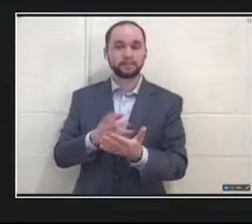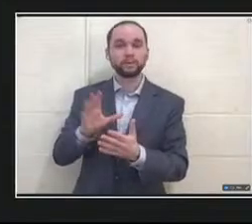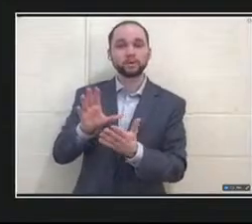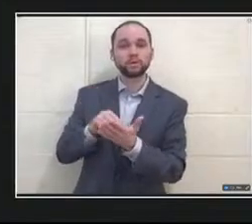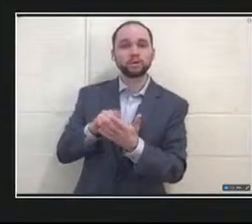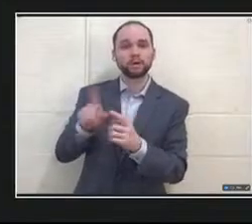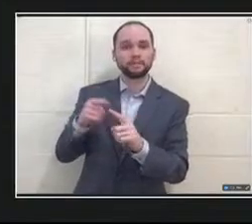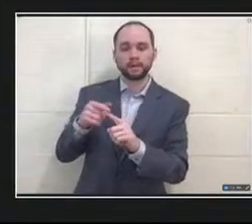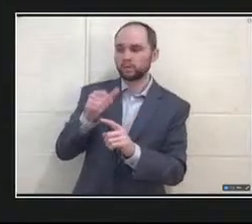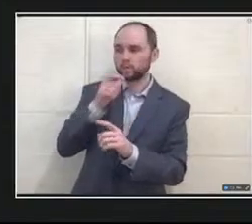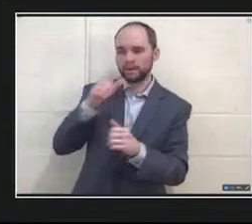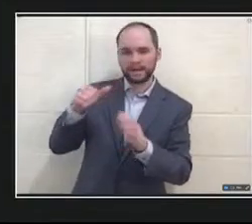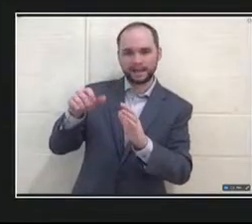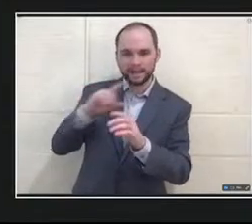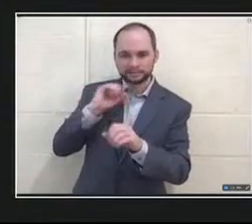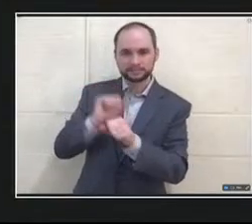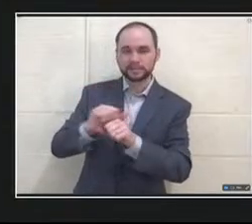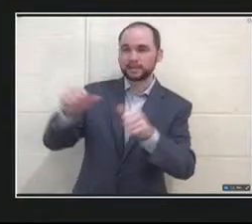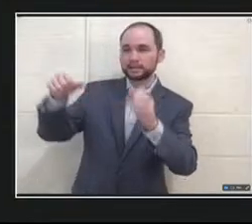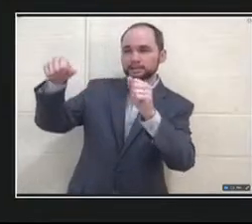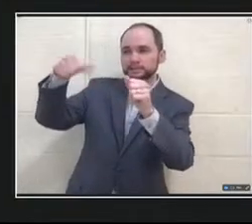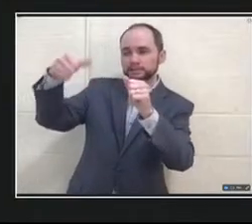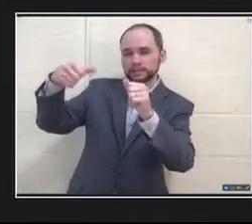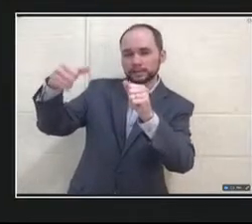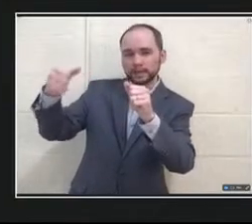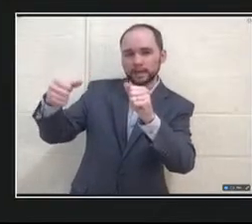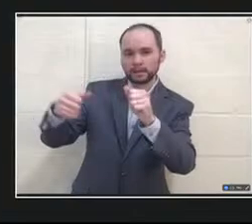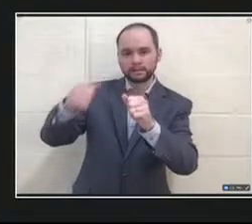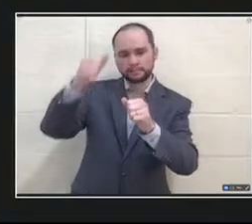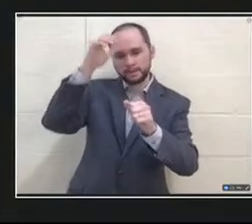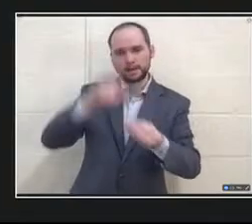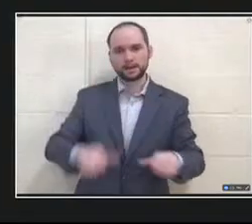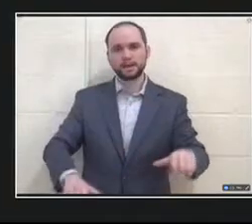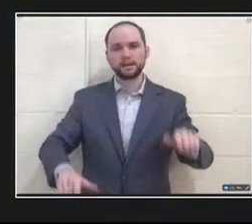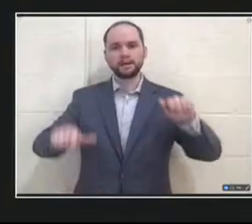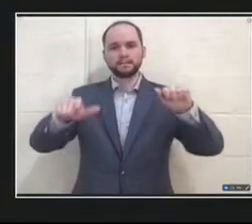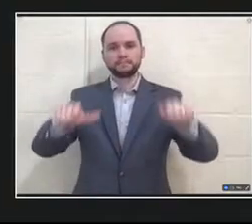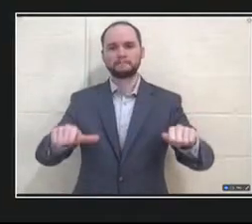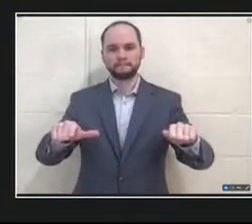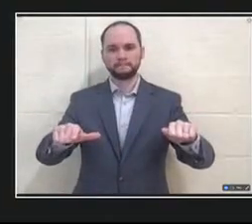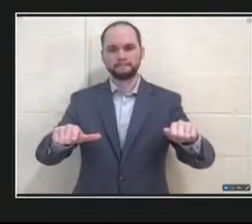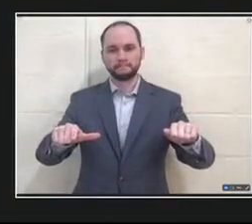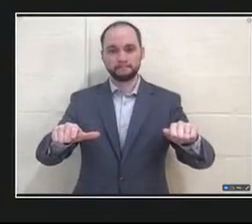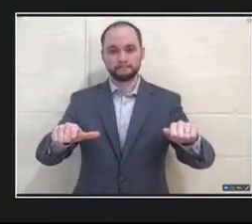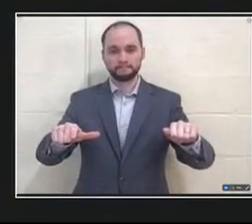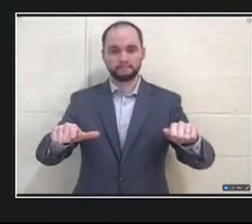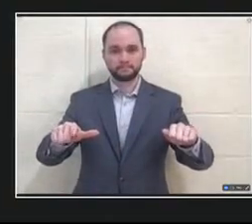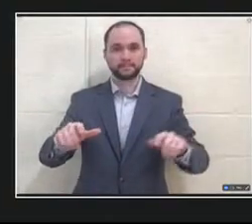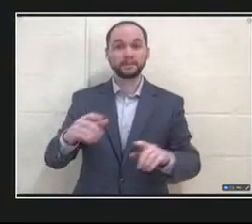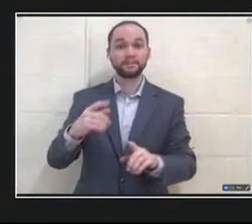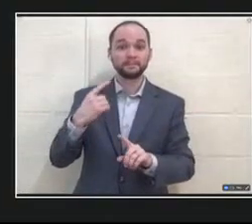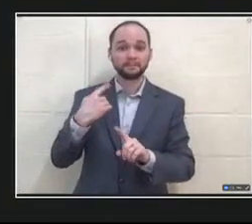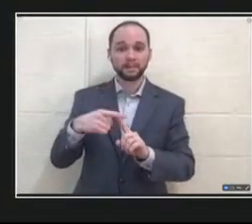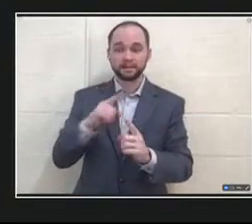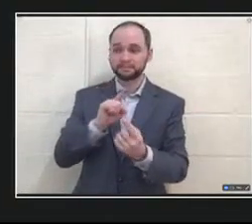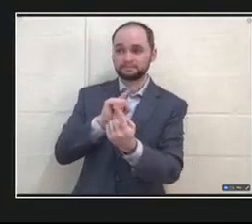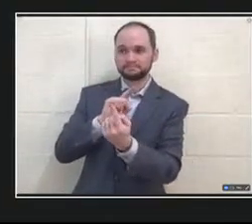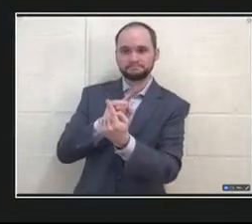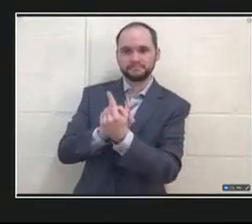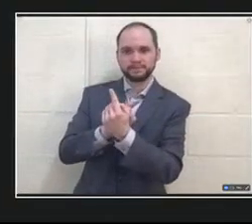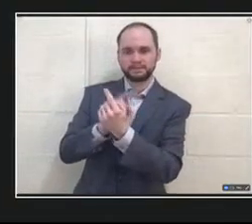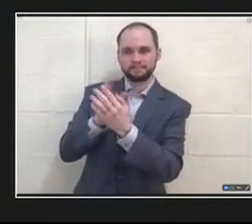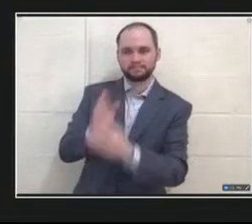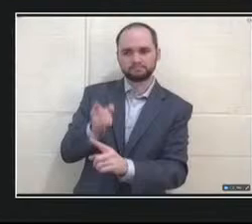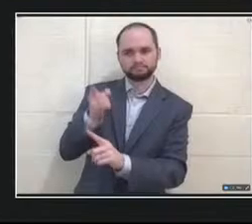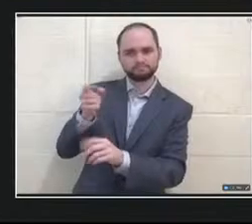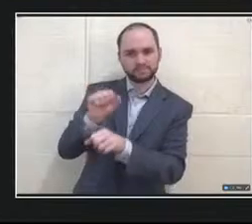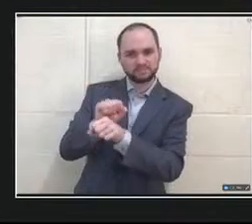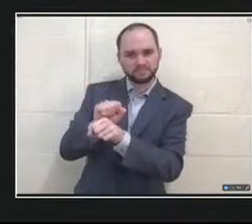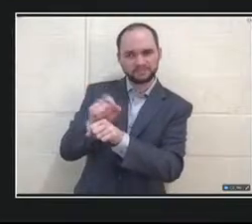sculpture of Abraham Lincoln and we'll meet a park ranger at the Lincoln Memorial to learn more about